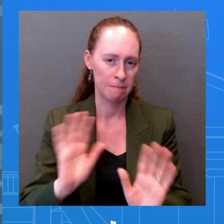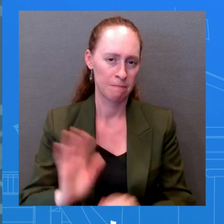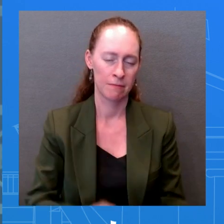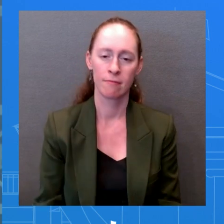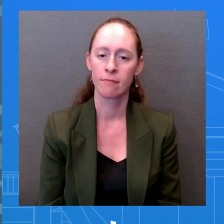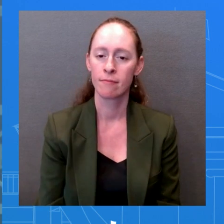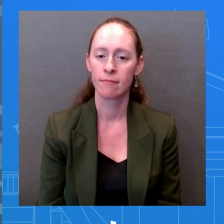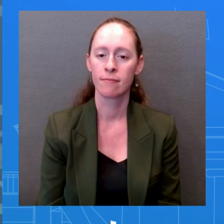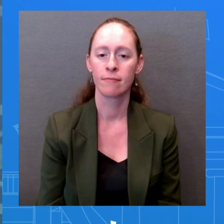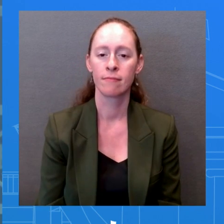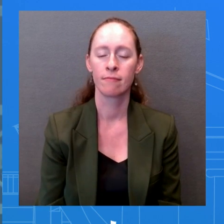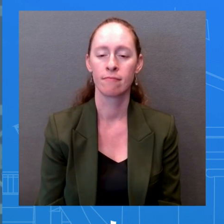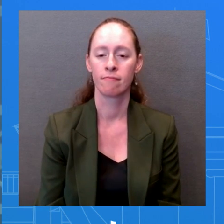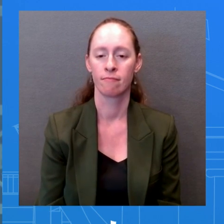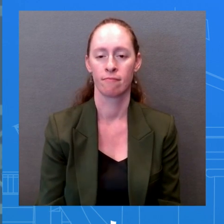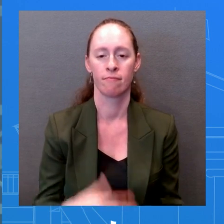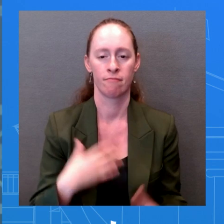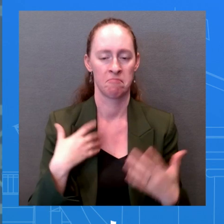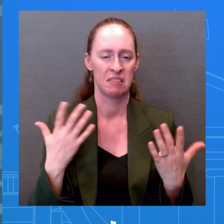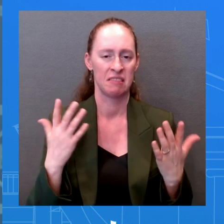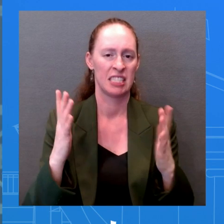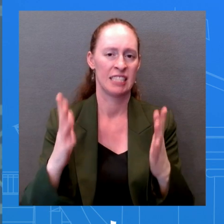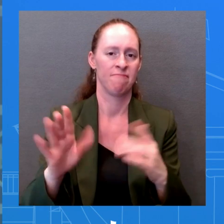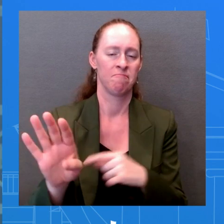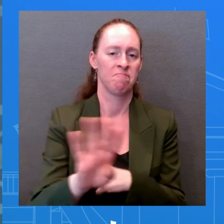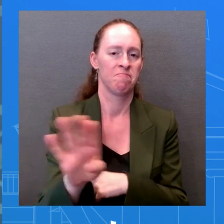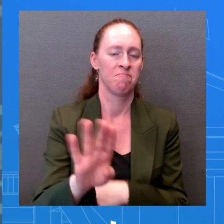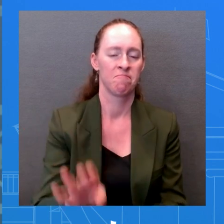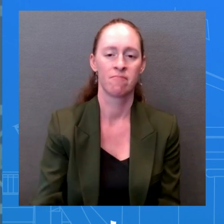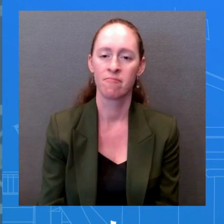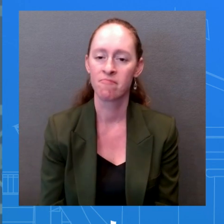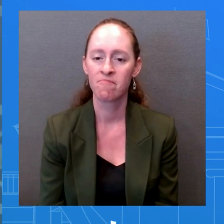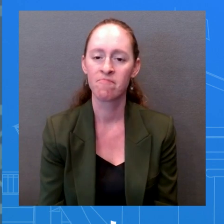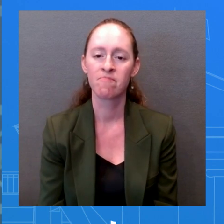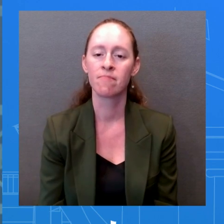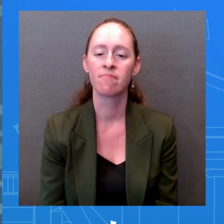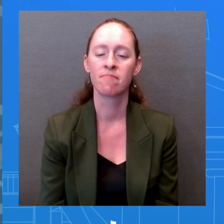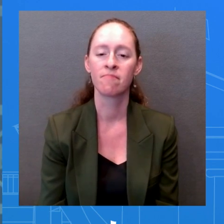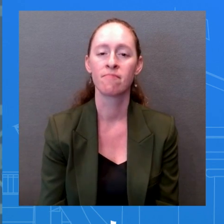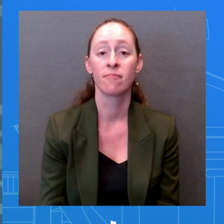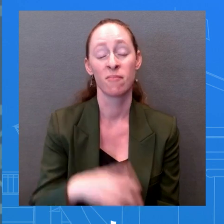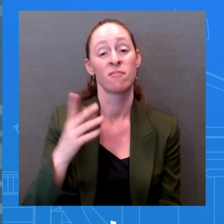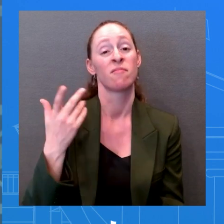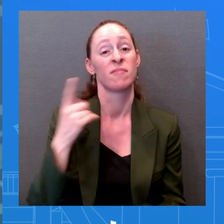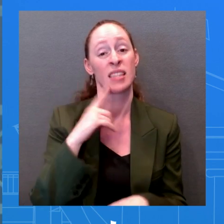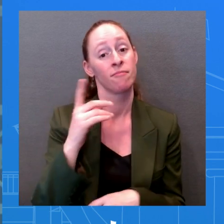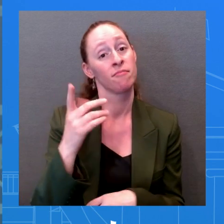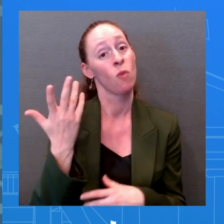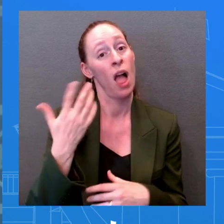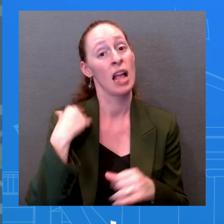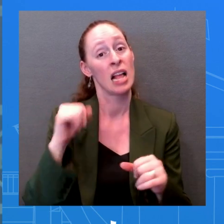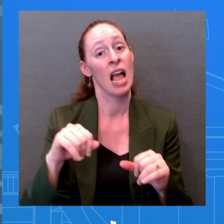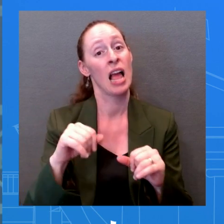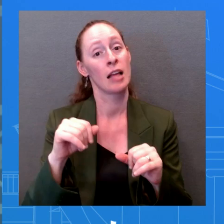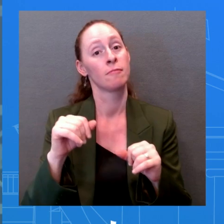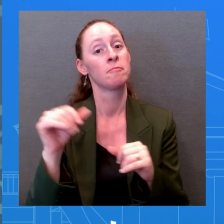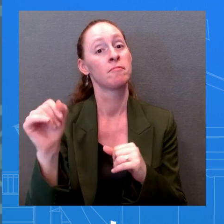So, I'm not going to go into specifics. But I can say the Russians should accept our offer. We made a substantial offer. And I'll leave it there.